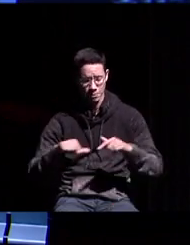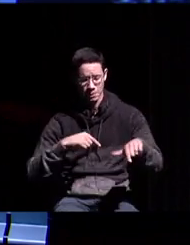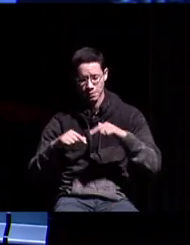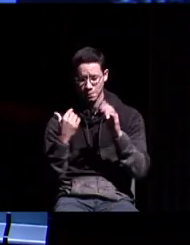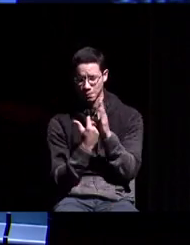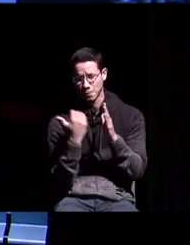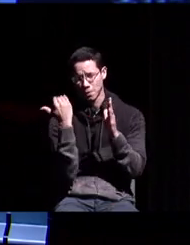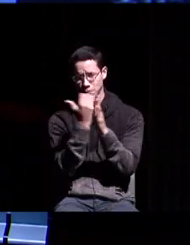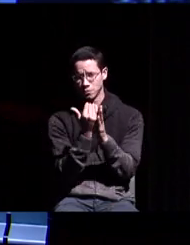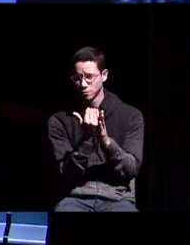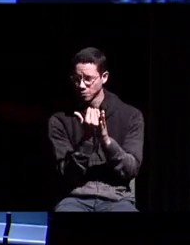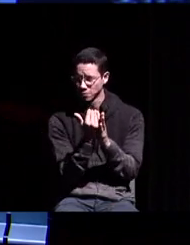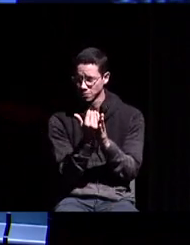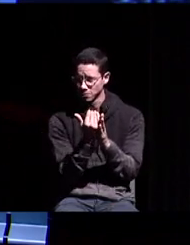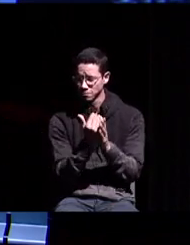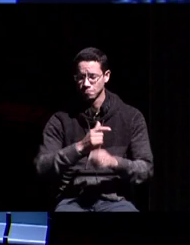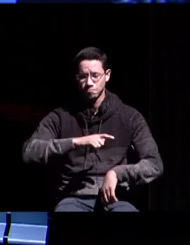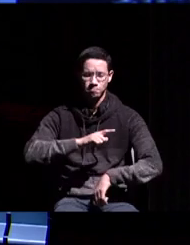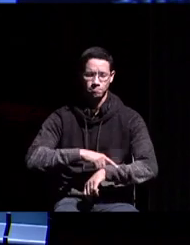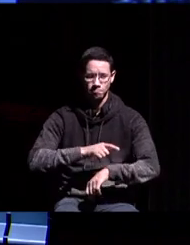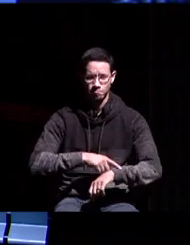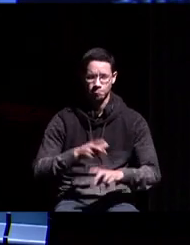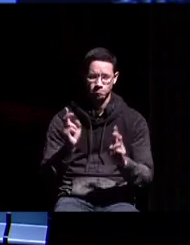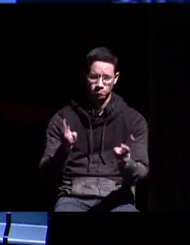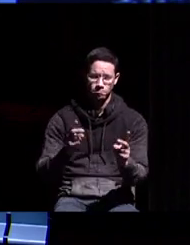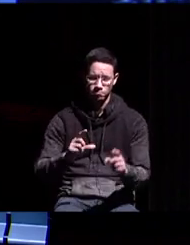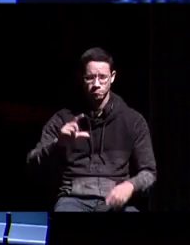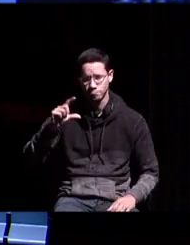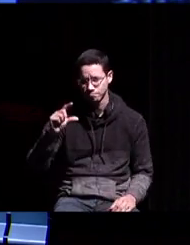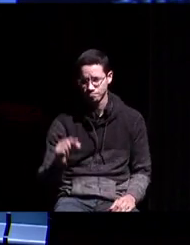keep jobs for shorter periods, and get sick more often.